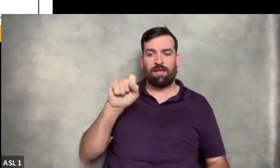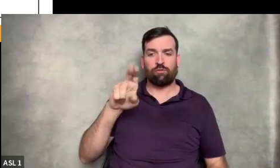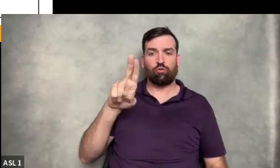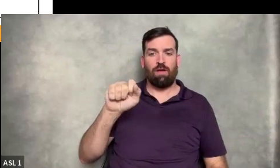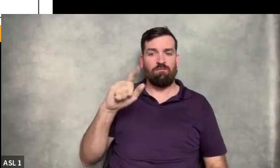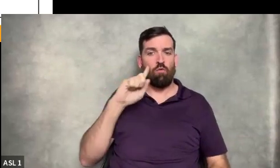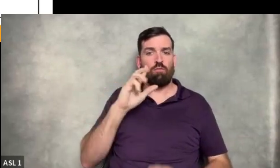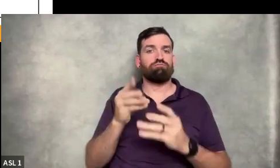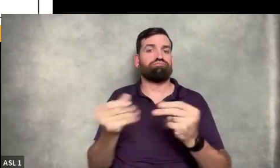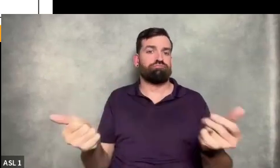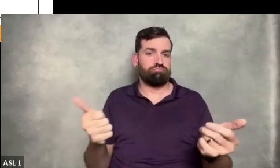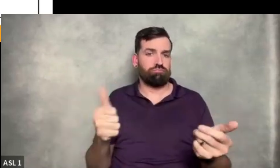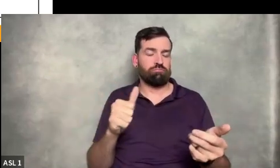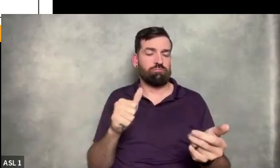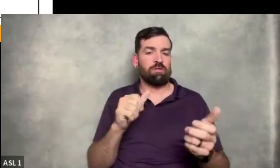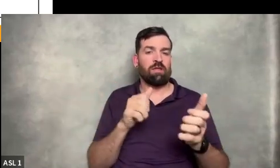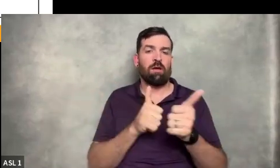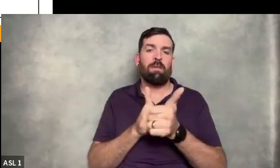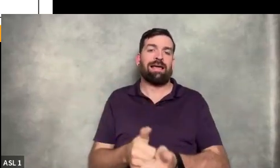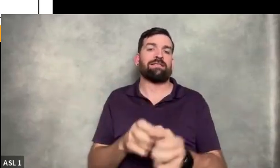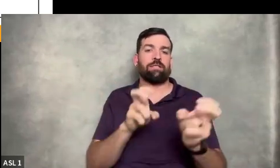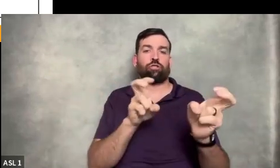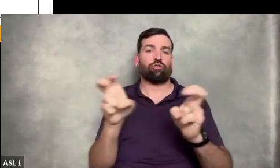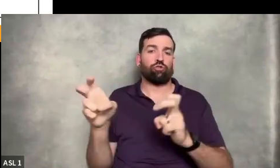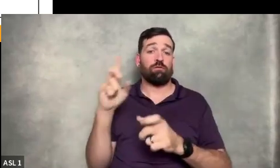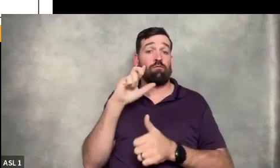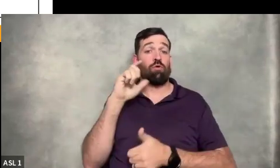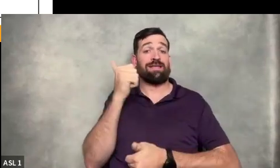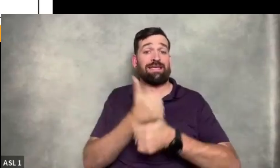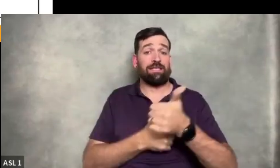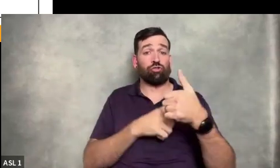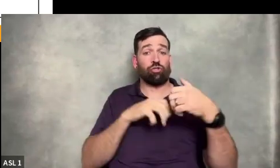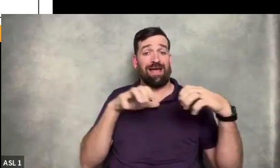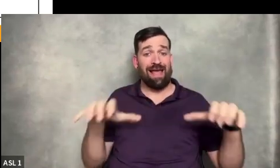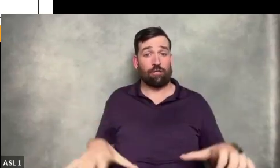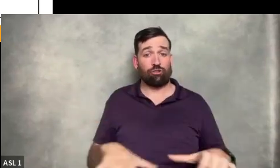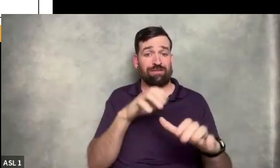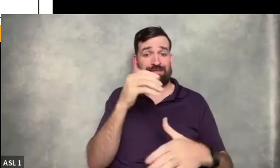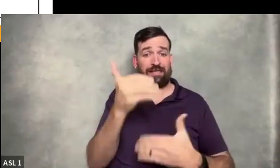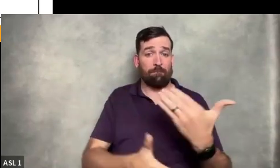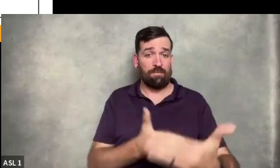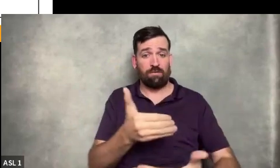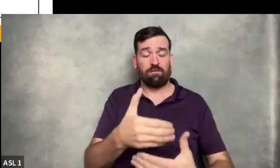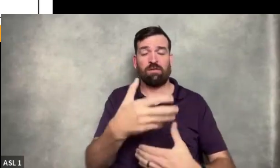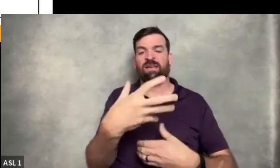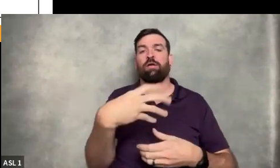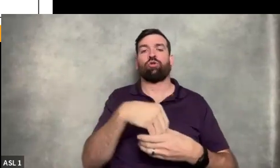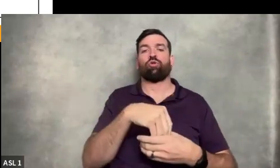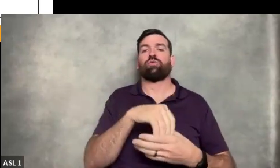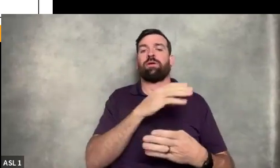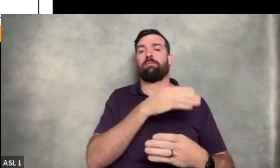the non-compliance issue. For each action step, also include the date by which that action step